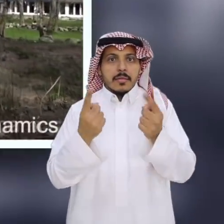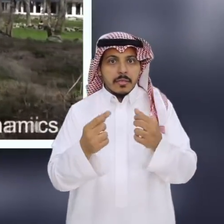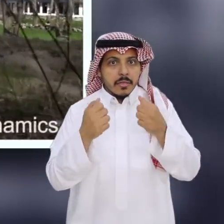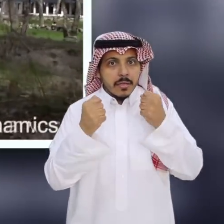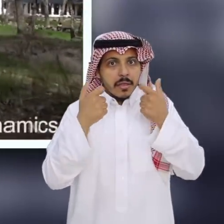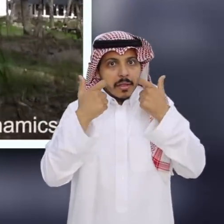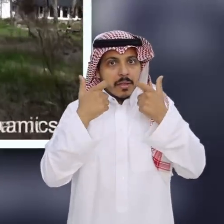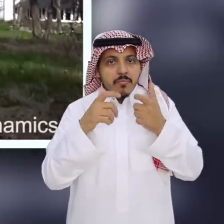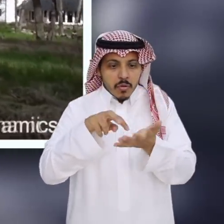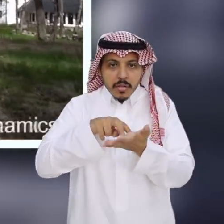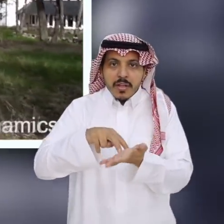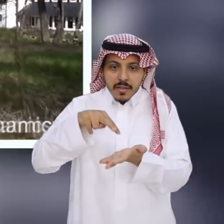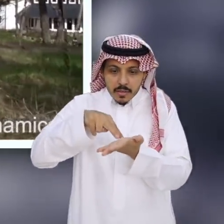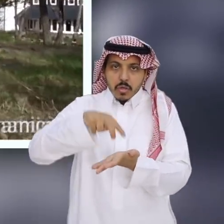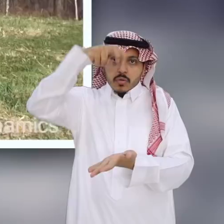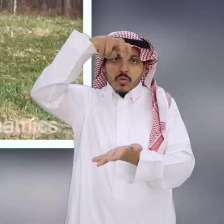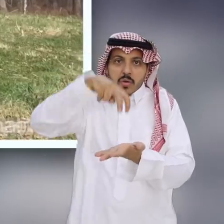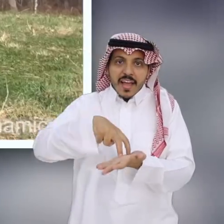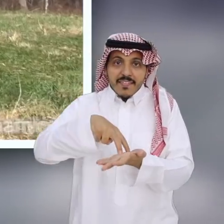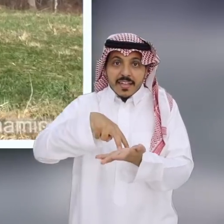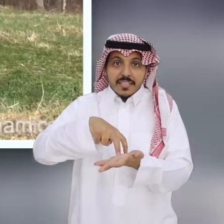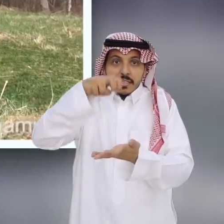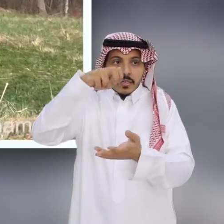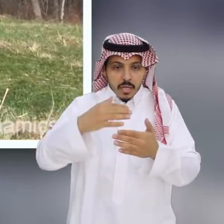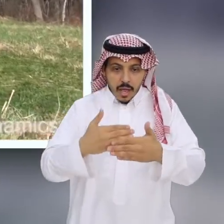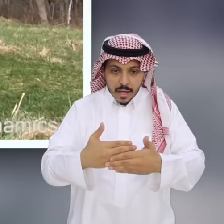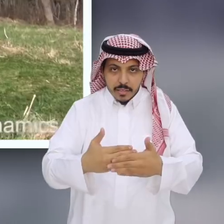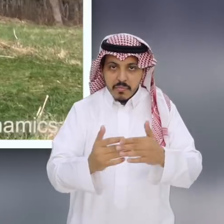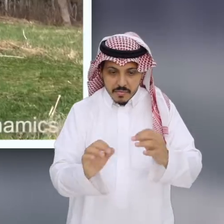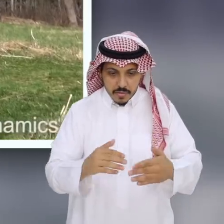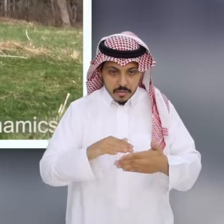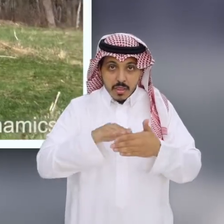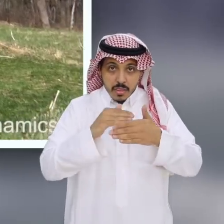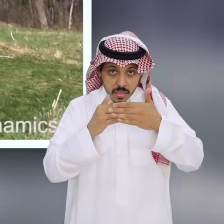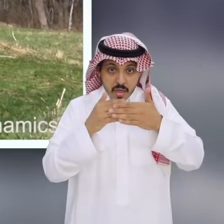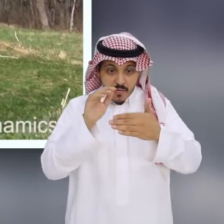The second thing is, its ability to jump over barriers.